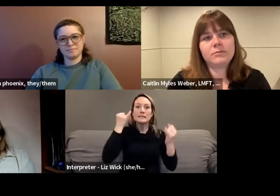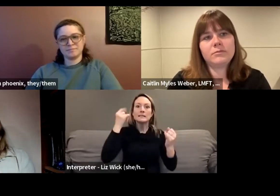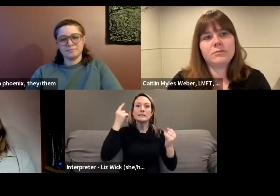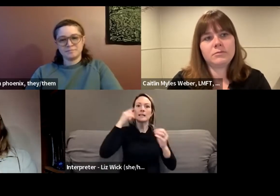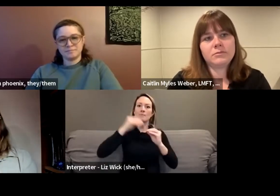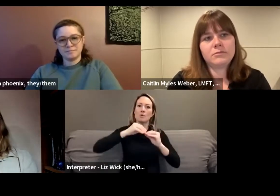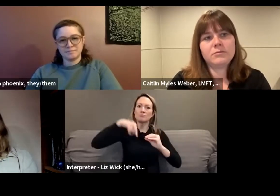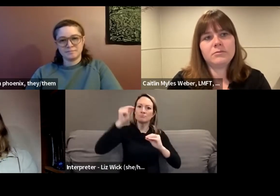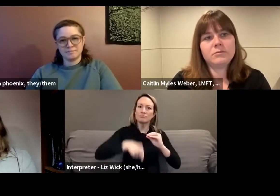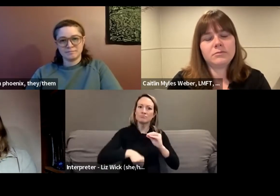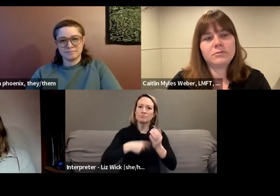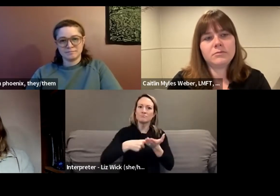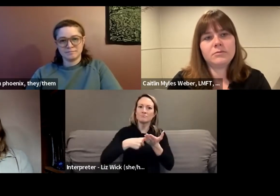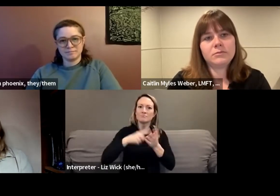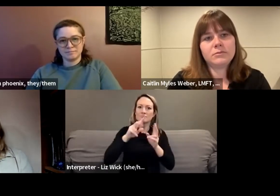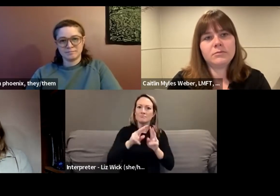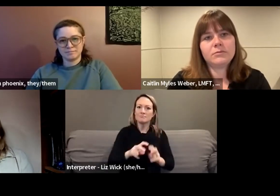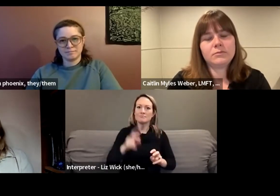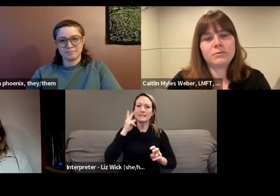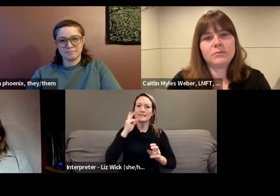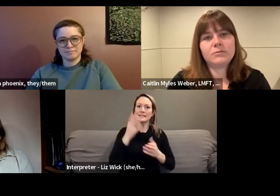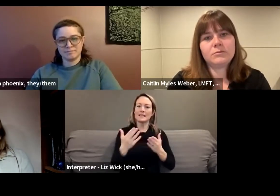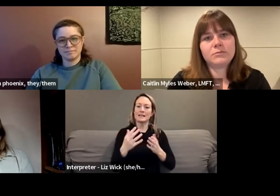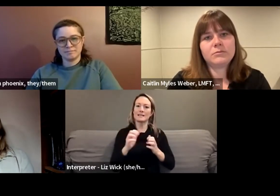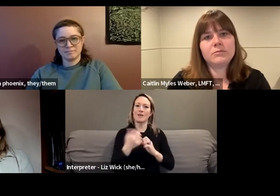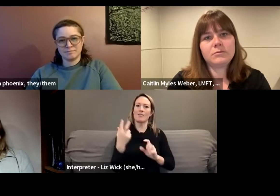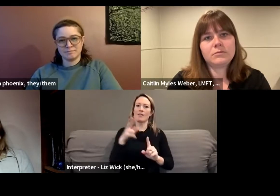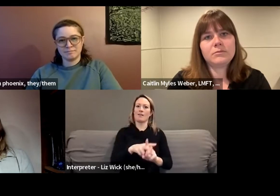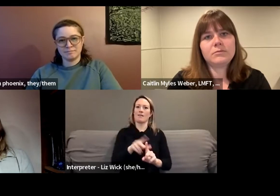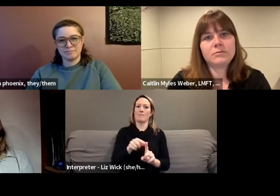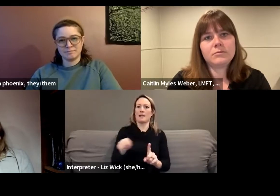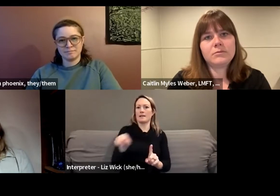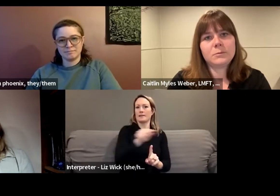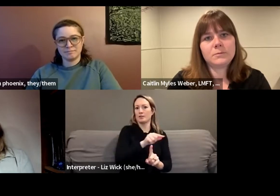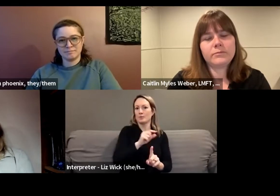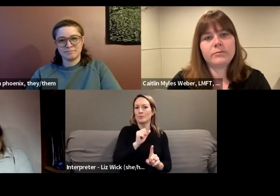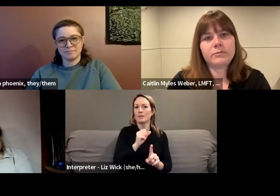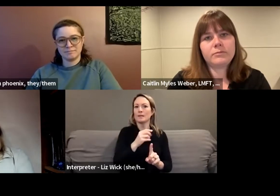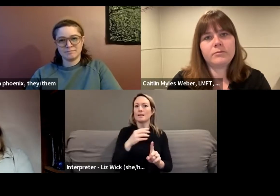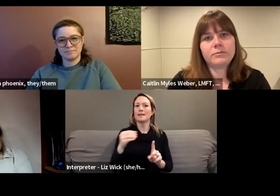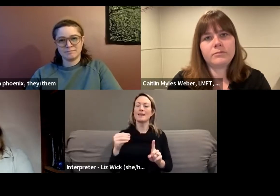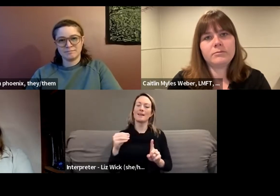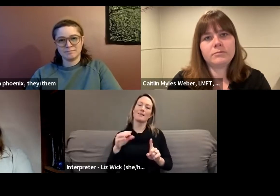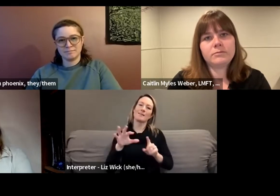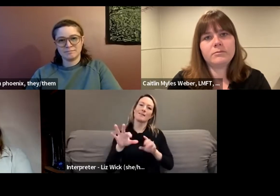see things how you wanna see them and pick and choose what's there.